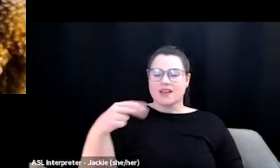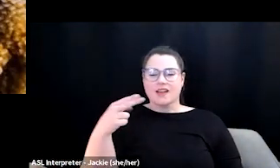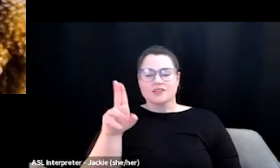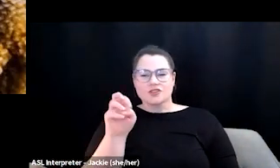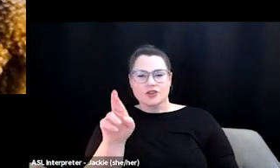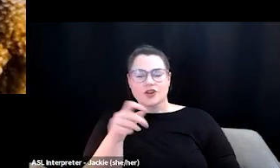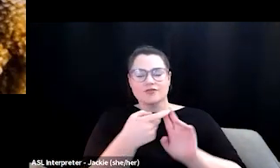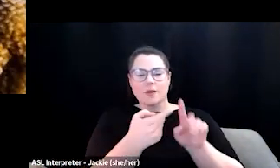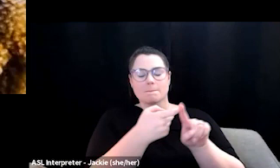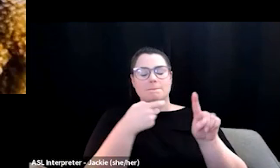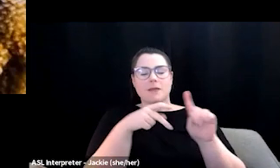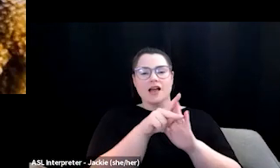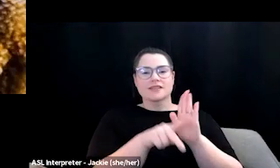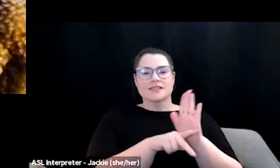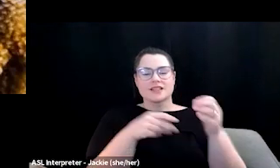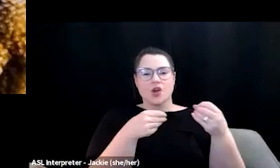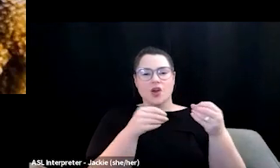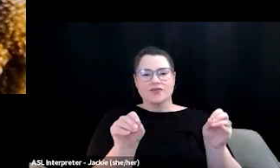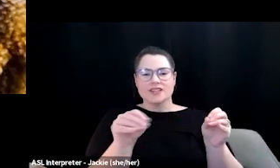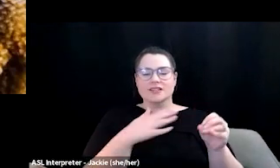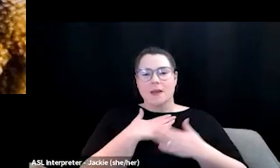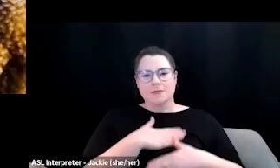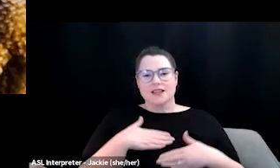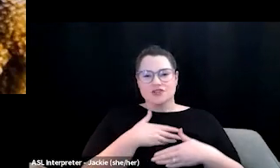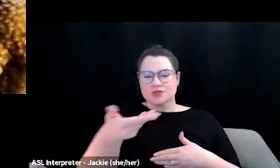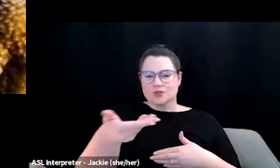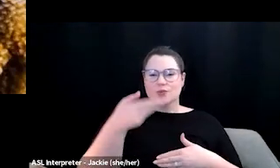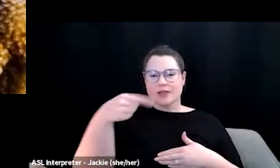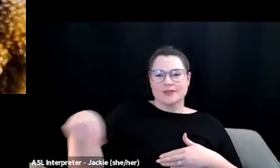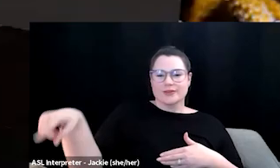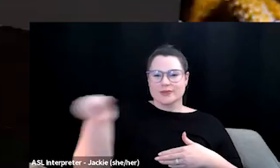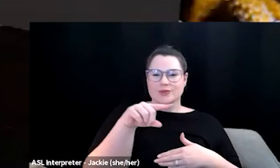It is my pleasure to welcome you today to another session of NSF Virtual Grants Conference.